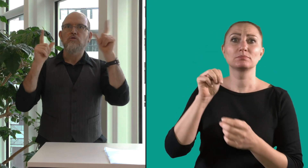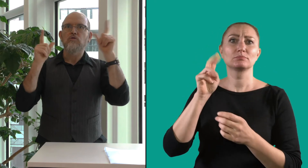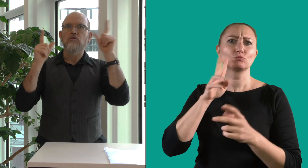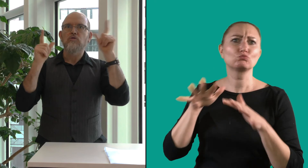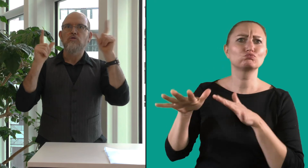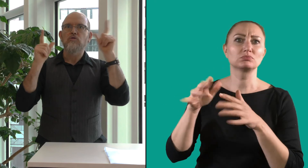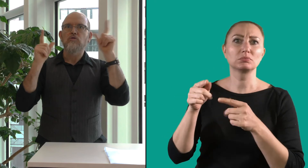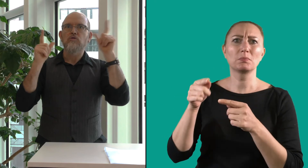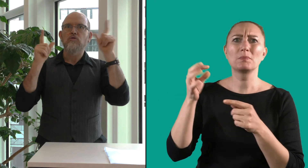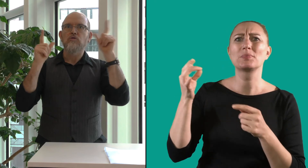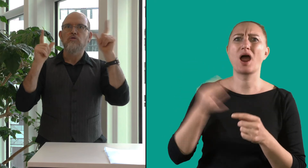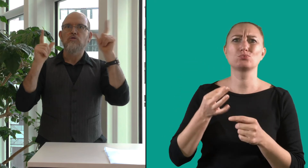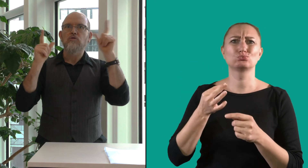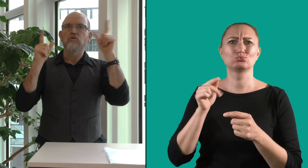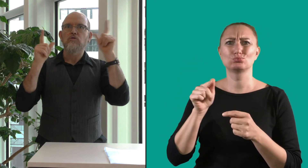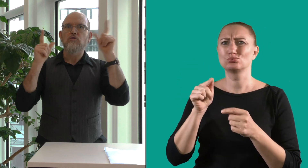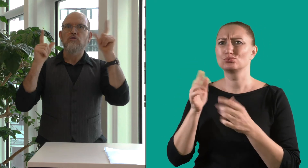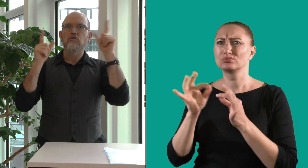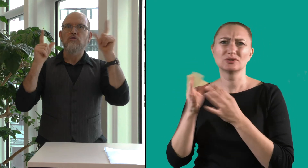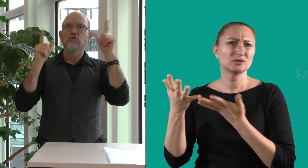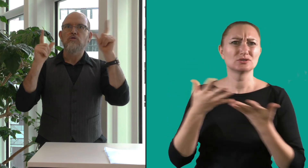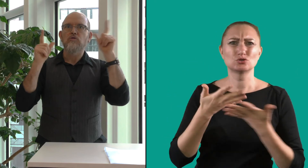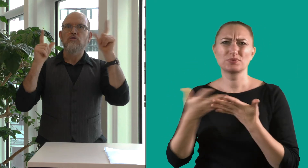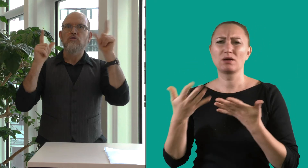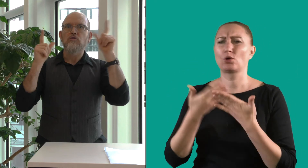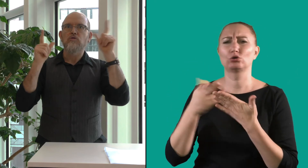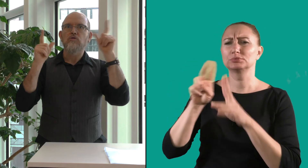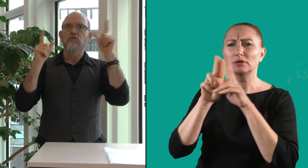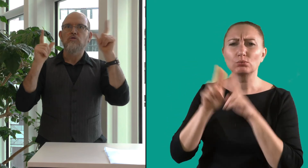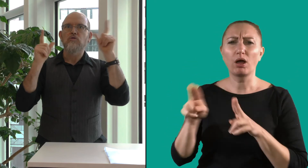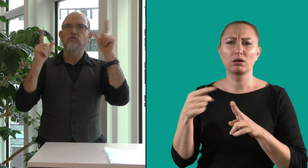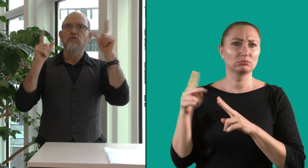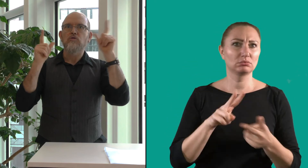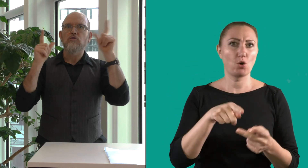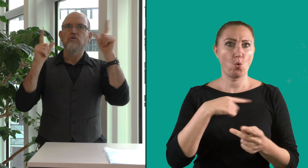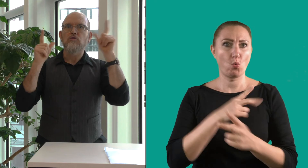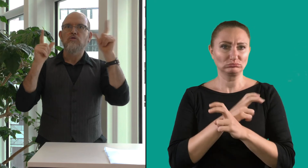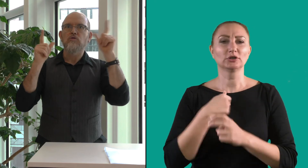there is often the need for interpretation from one Sign Language into another, International Sign into Austrian Sign Language for example.